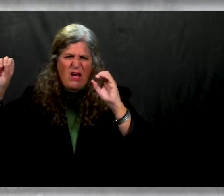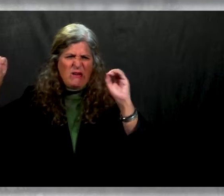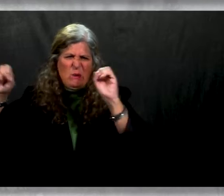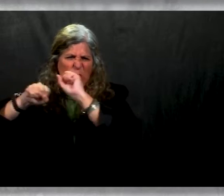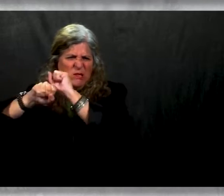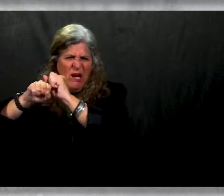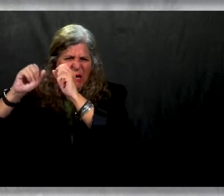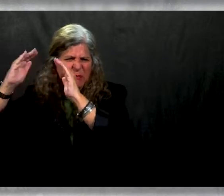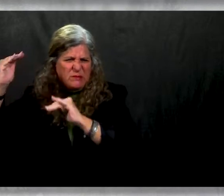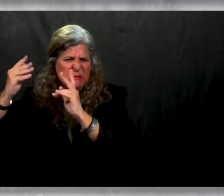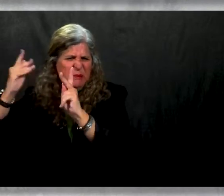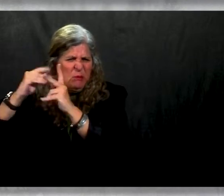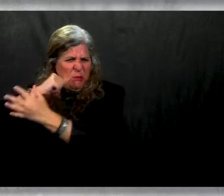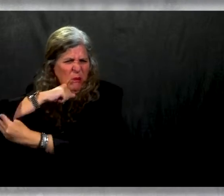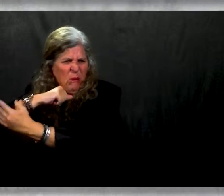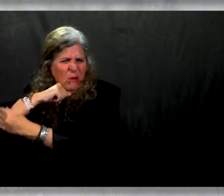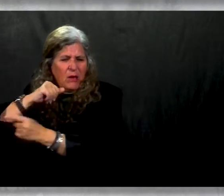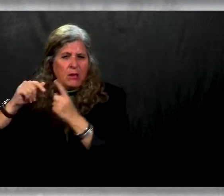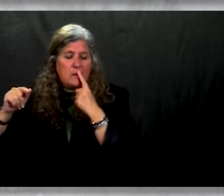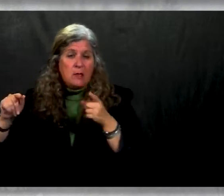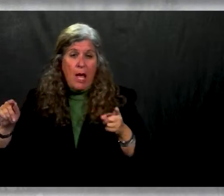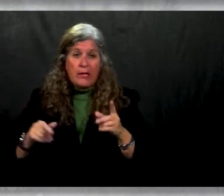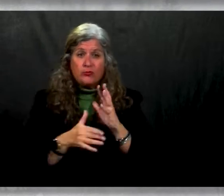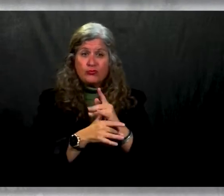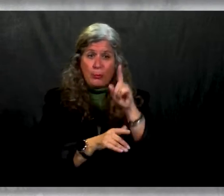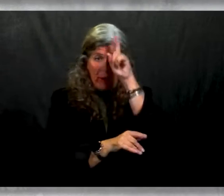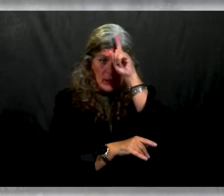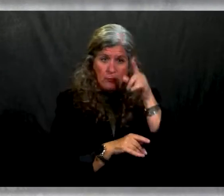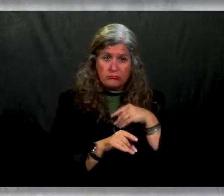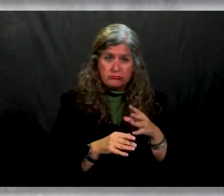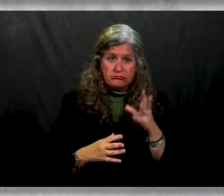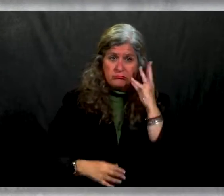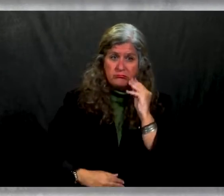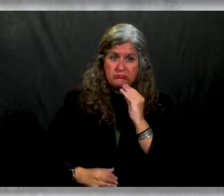They promised an end to that. They also promised that they would